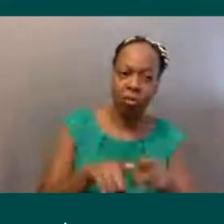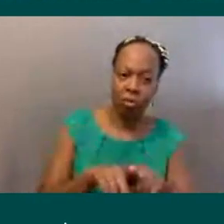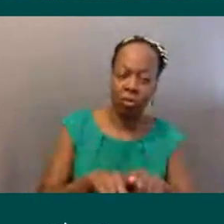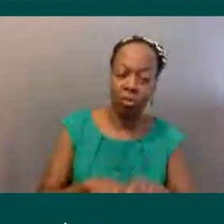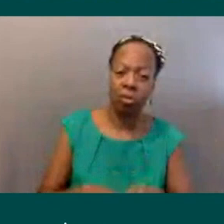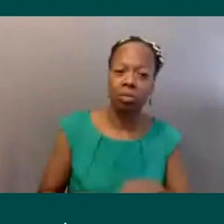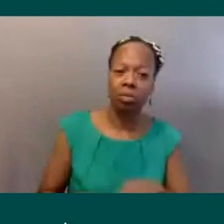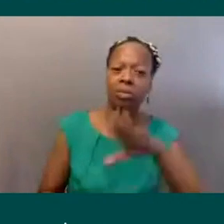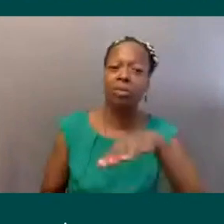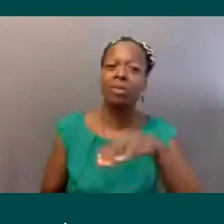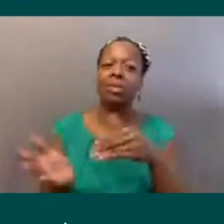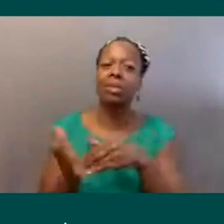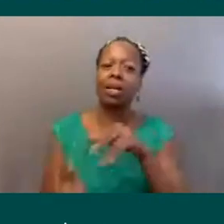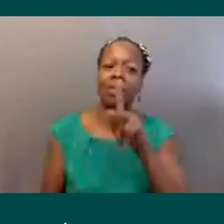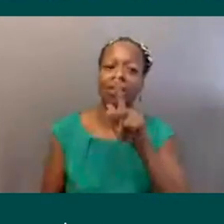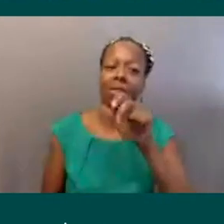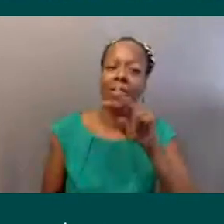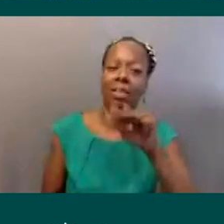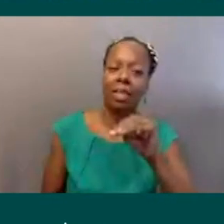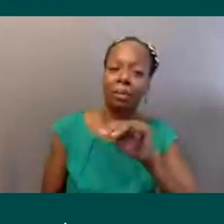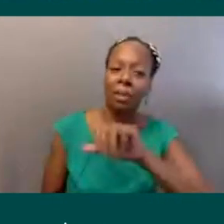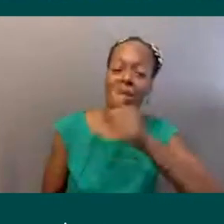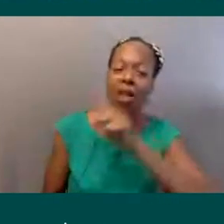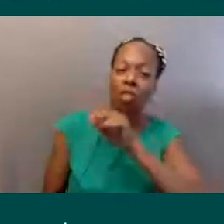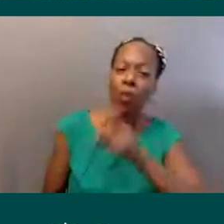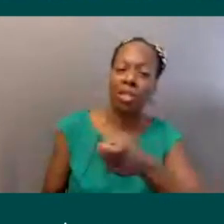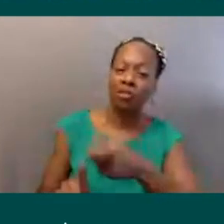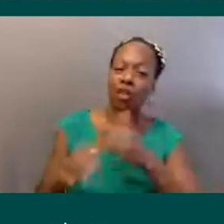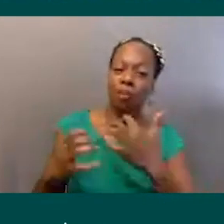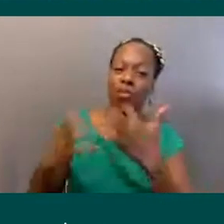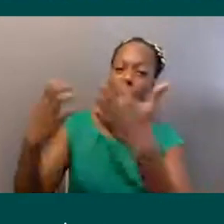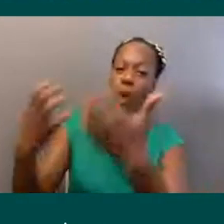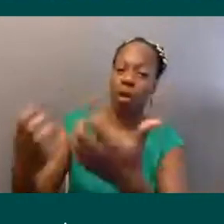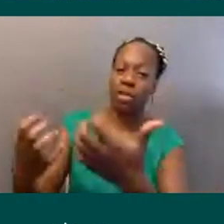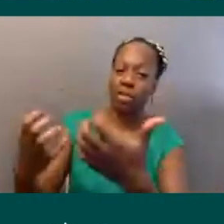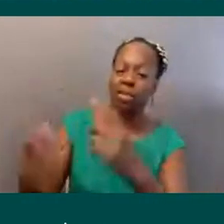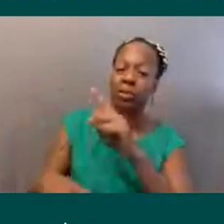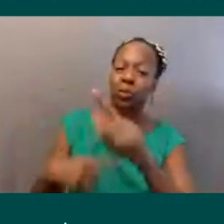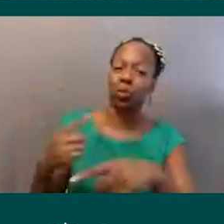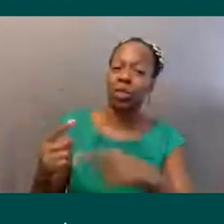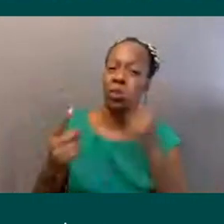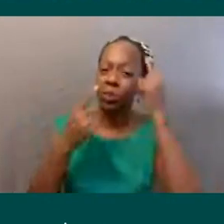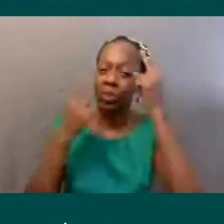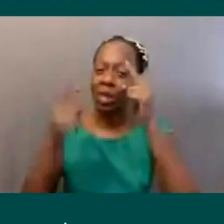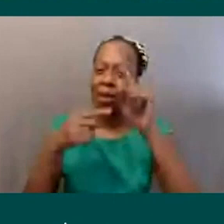is when you're thinking about management of muscle tone, what are and I know we sort of just discussed it